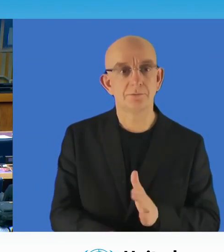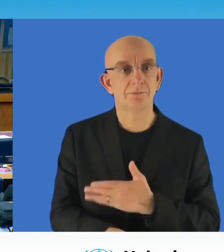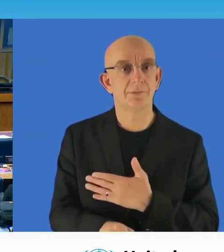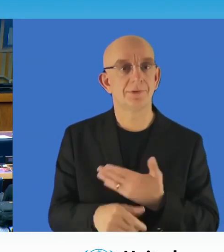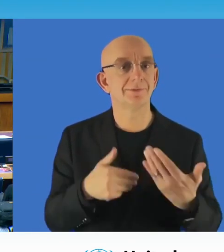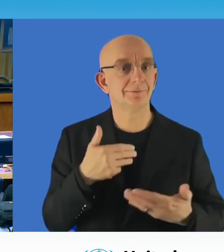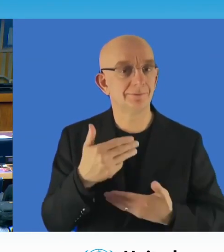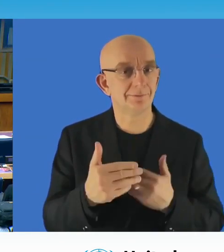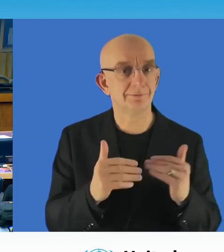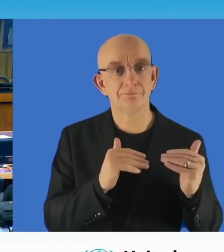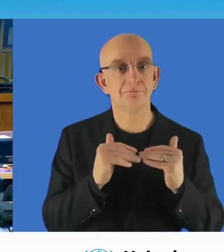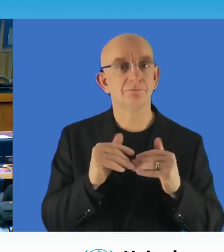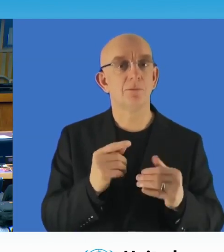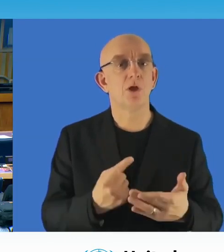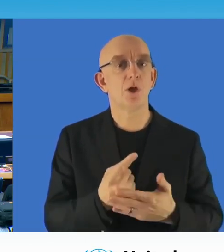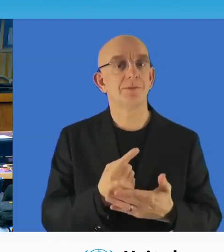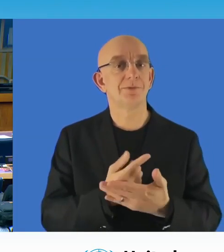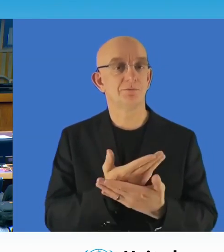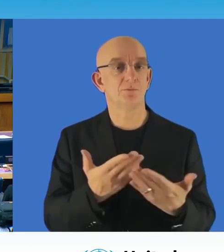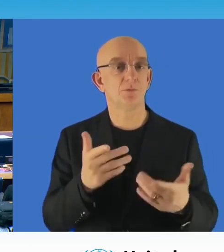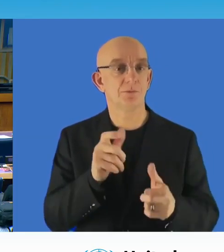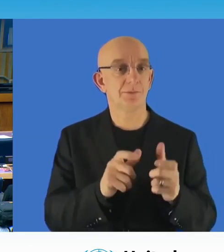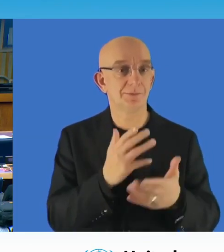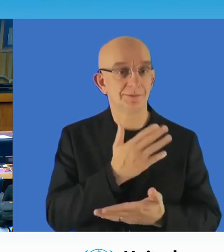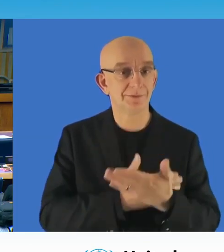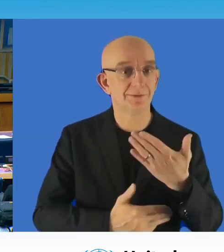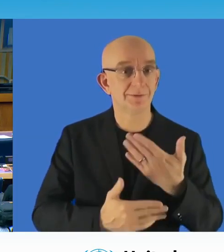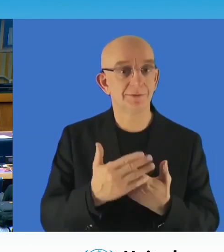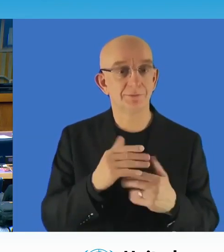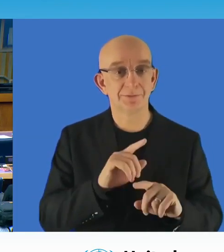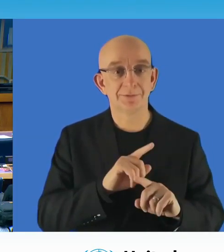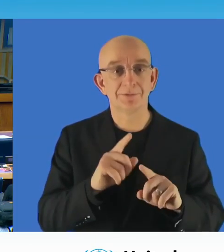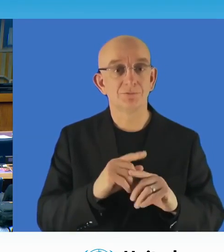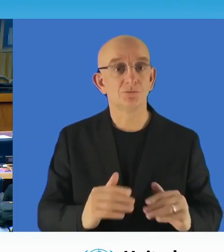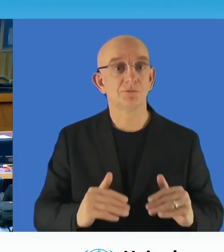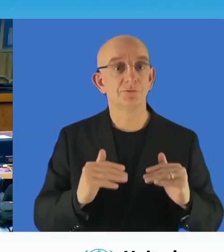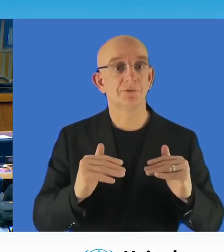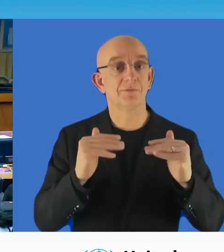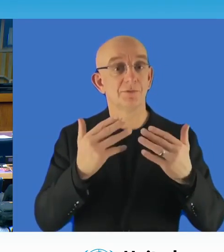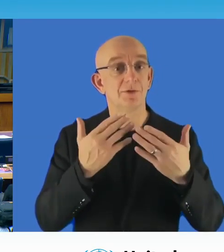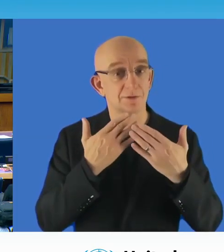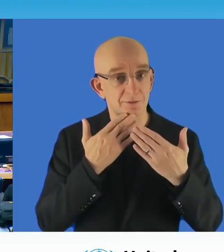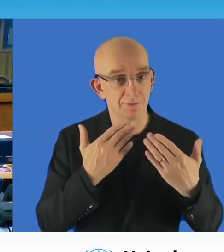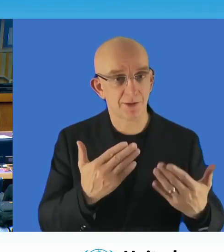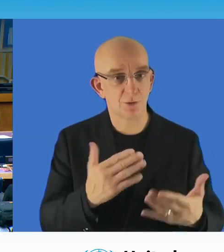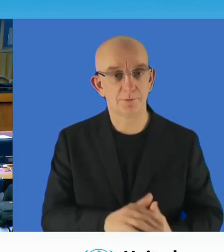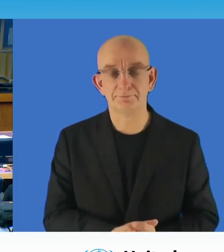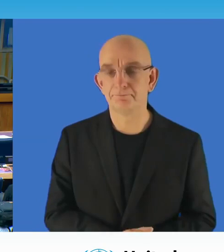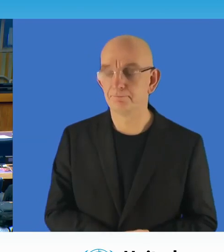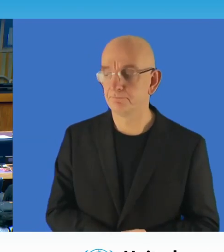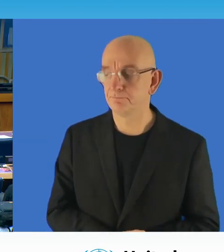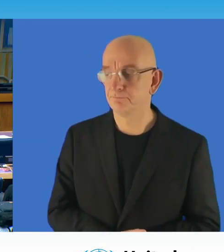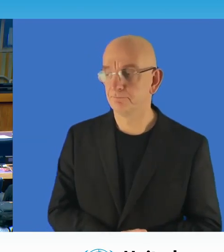e cine for your remarks I now invite Miss Alex ra Alexandri vice president of the conference